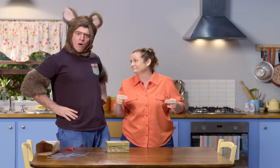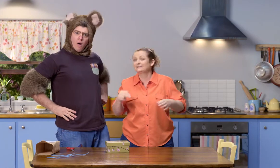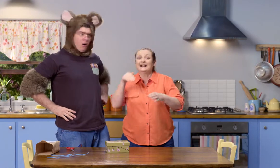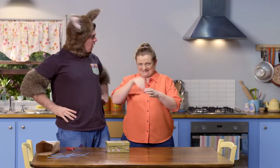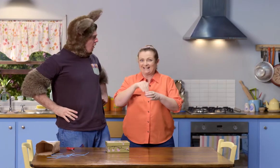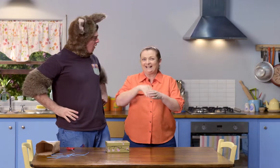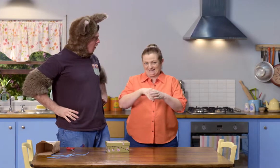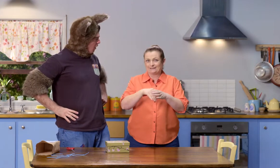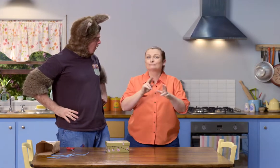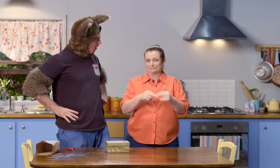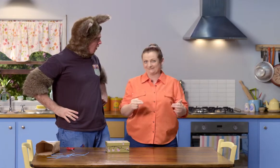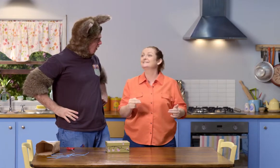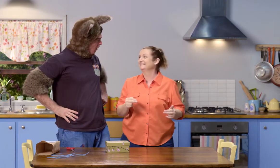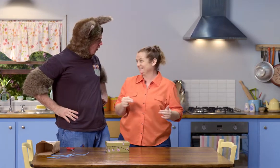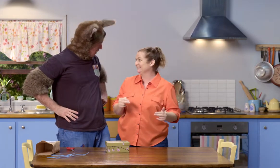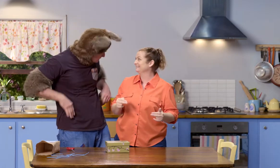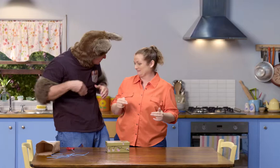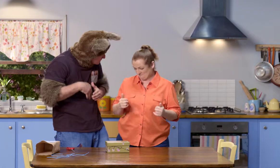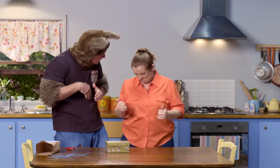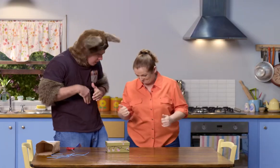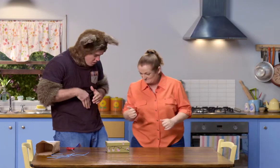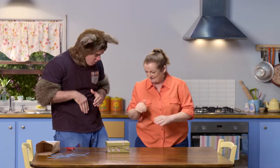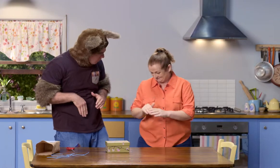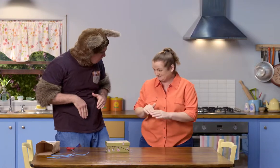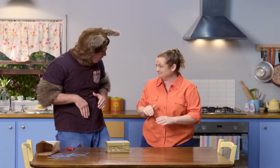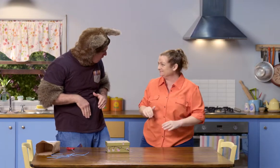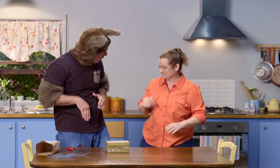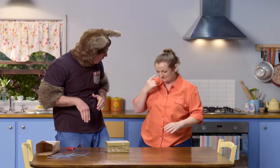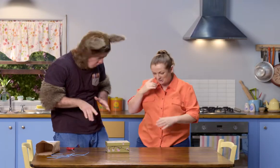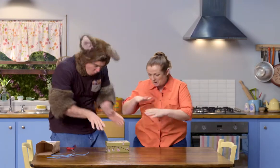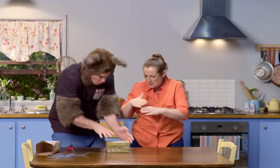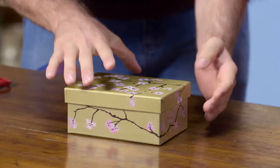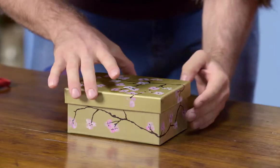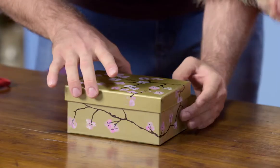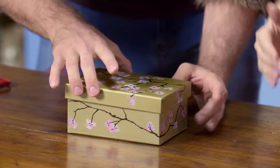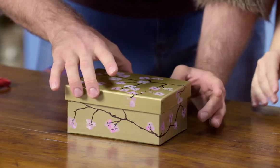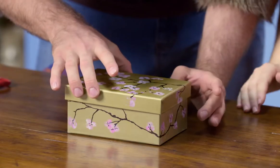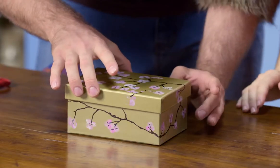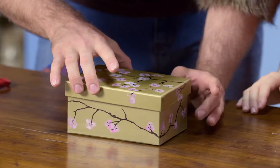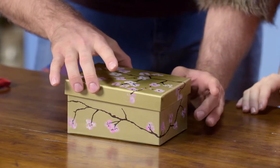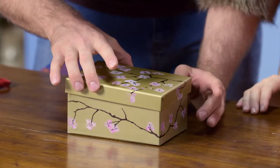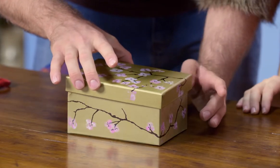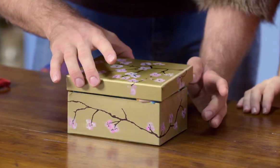Huh? It's what's inside is the present. Inside? Well, let's open it. OK.